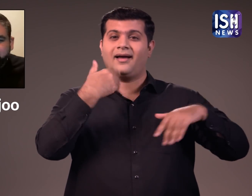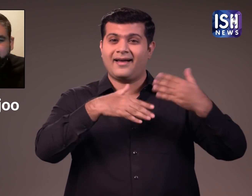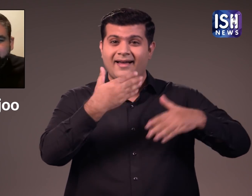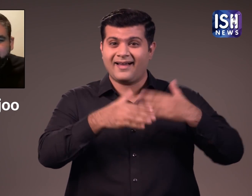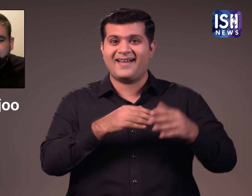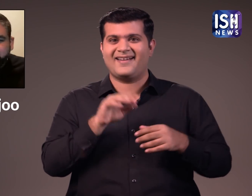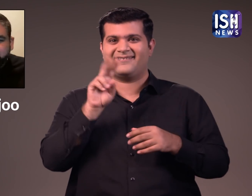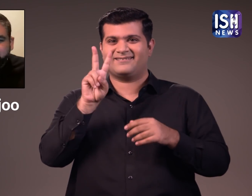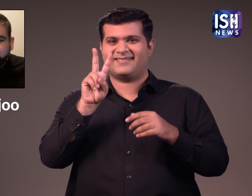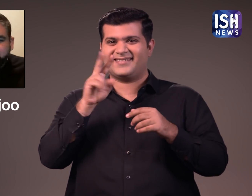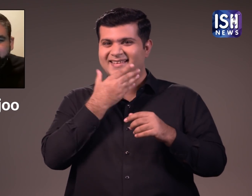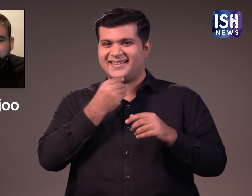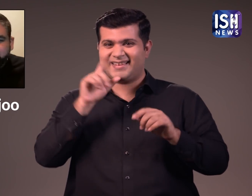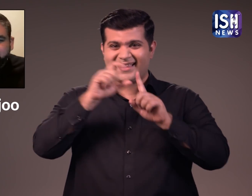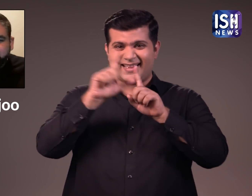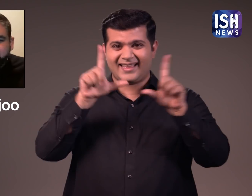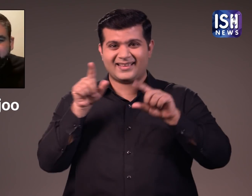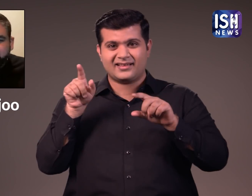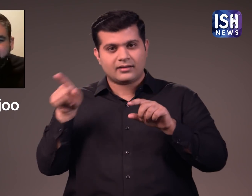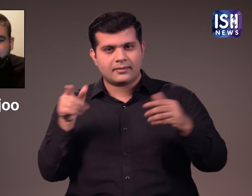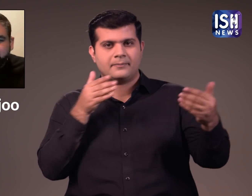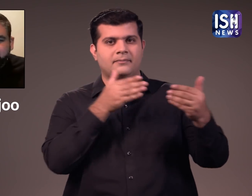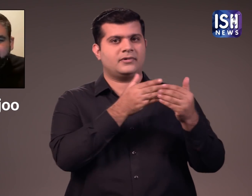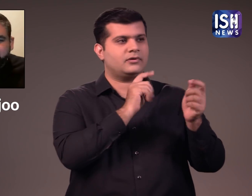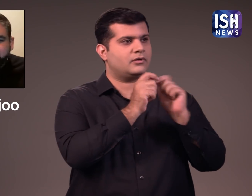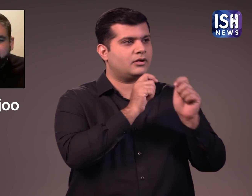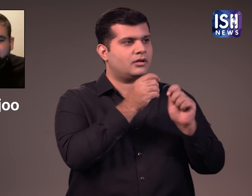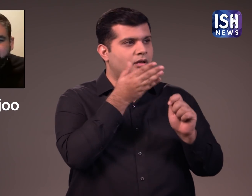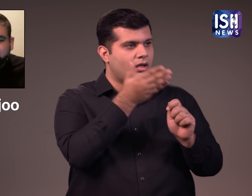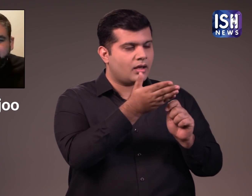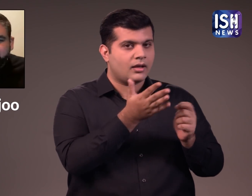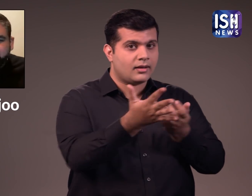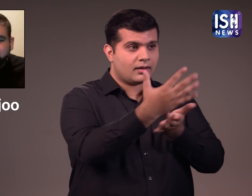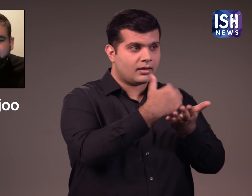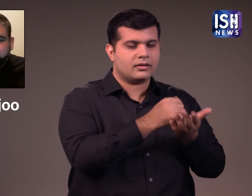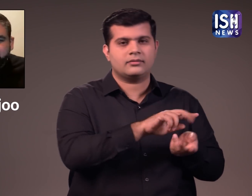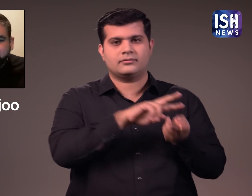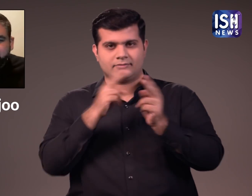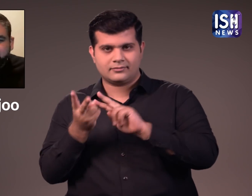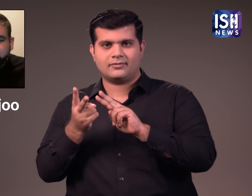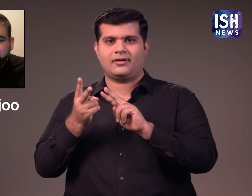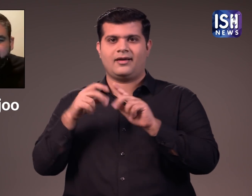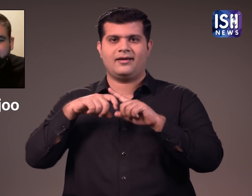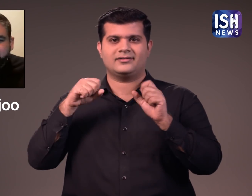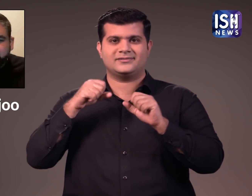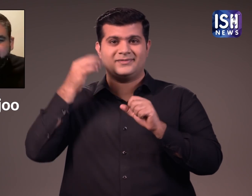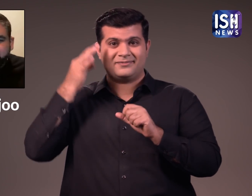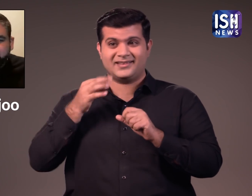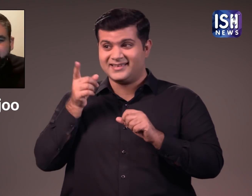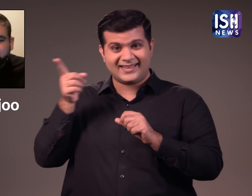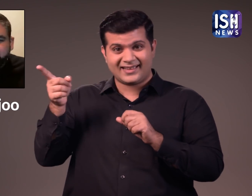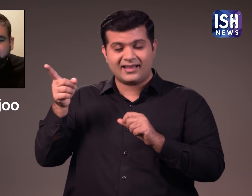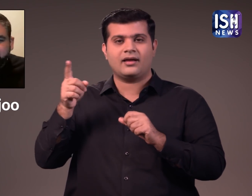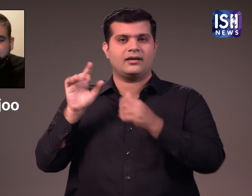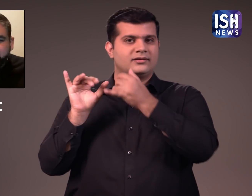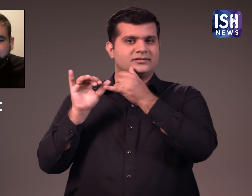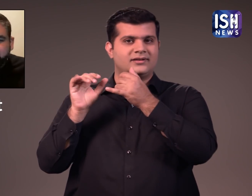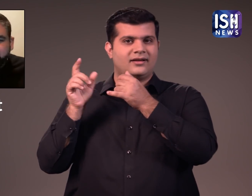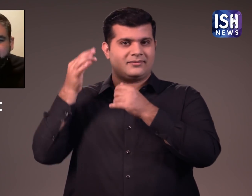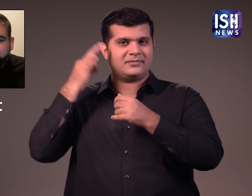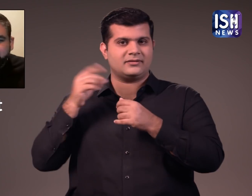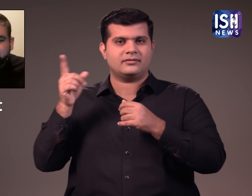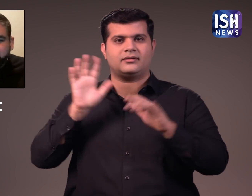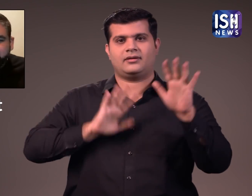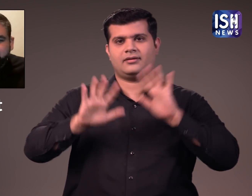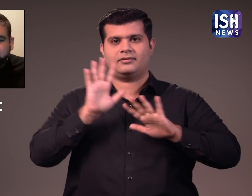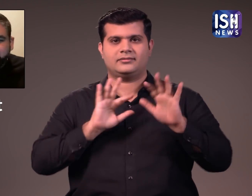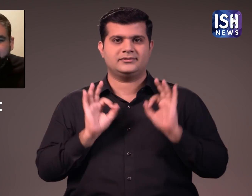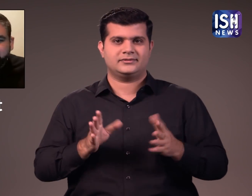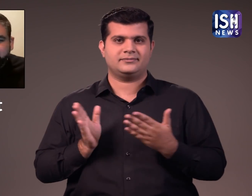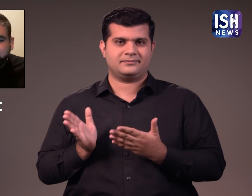Later he spoke about this incident to Vivek Agnihotri who then based the charachter of Krishna on Himanshu.